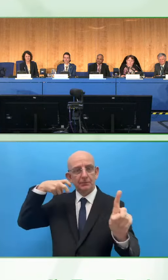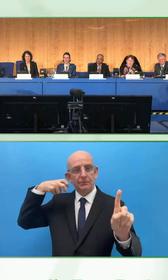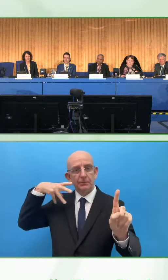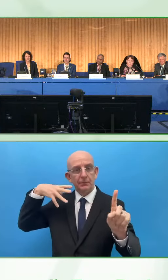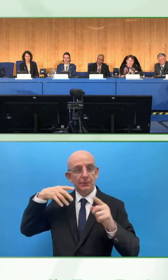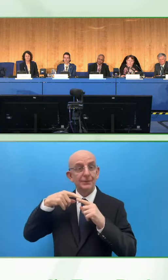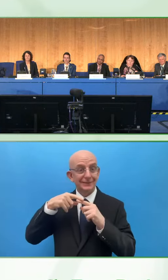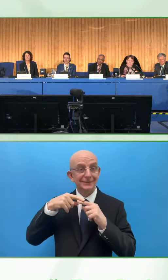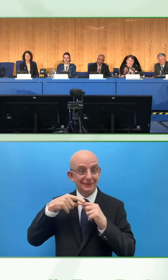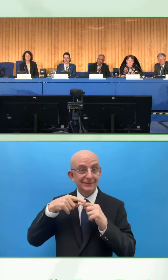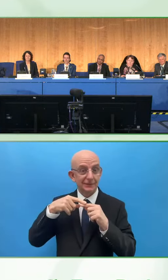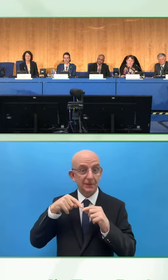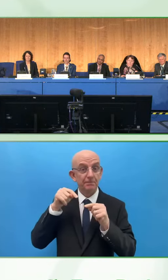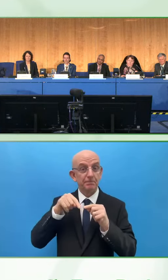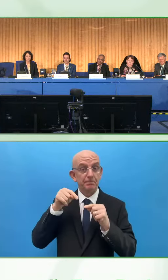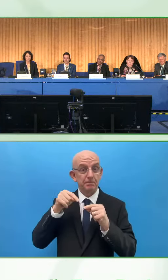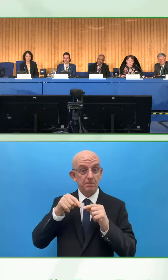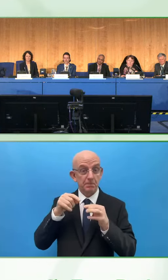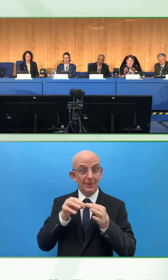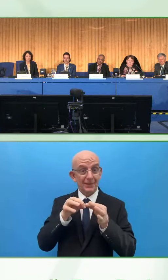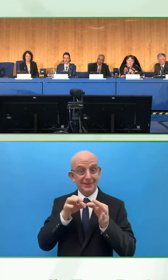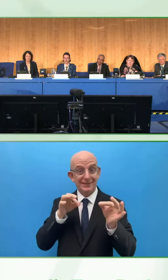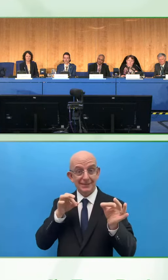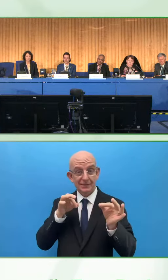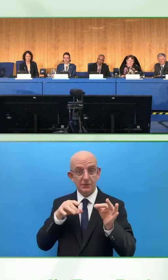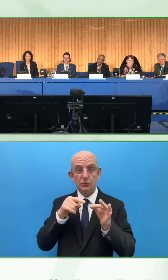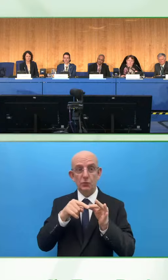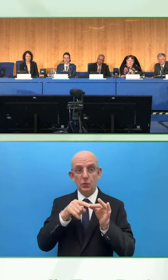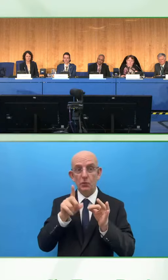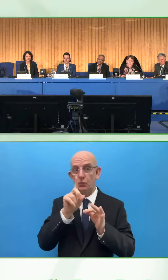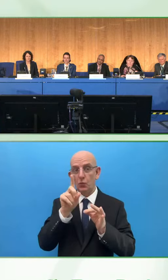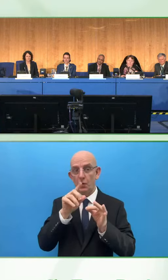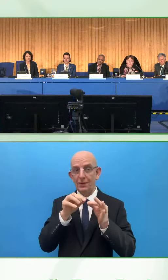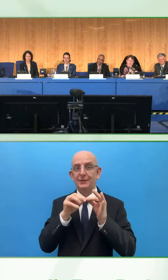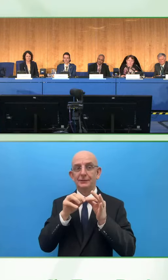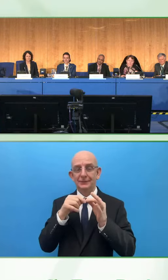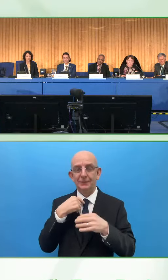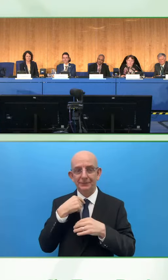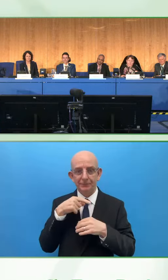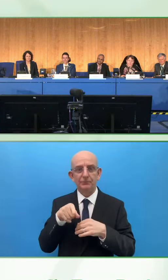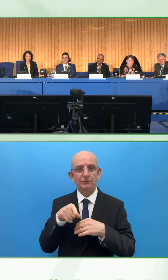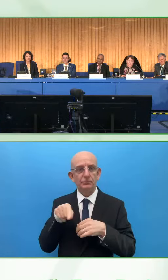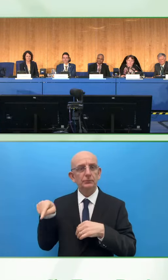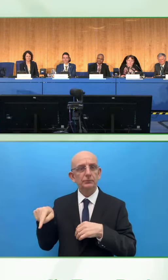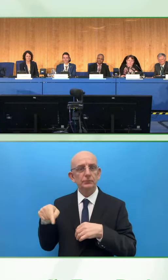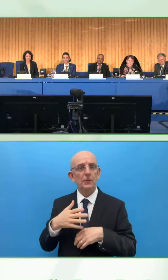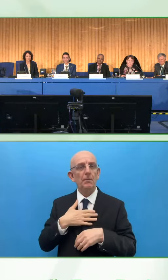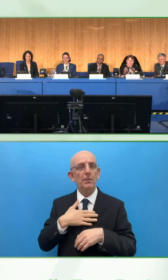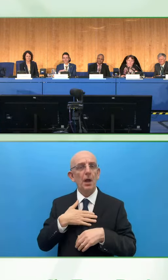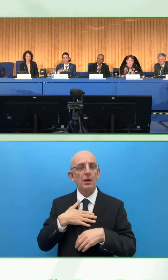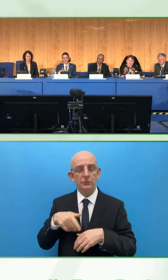too flat to him to pick it up so the elastic band helps him.